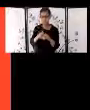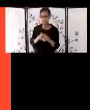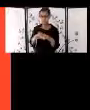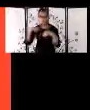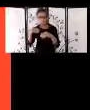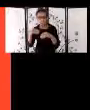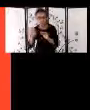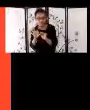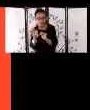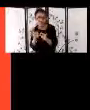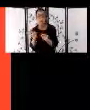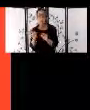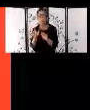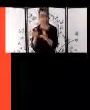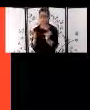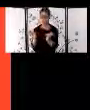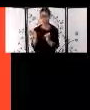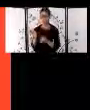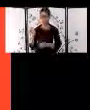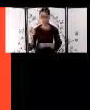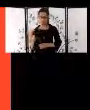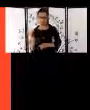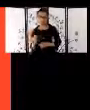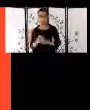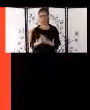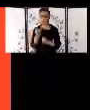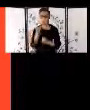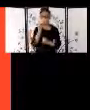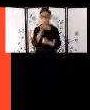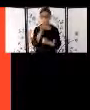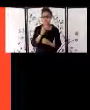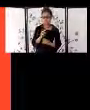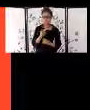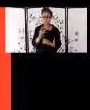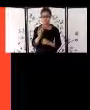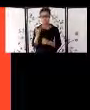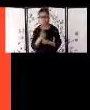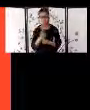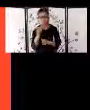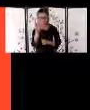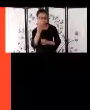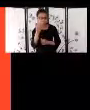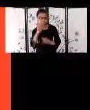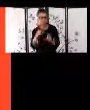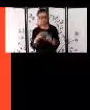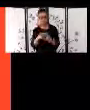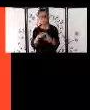If you have any questions about eligible expenses or whether or not your project is a good fit